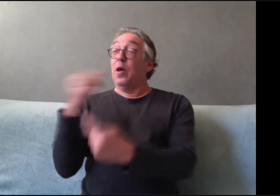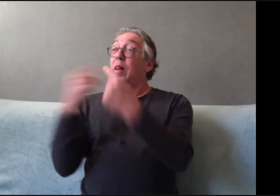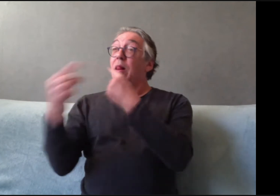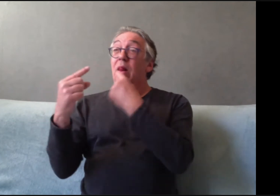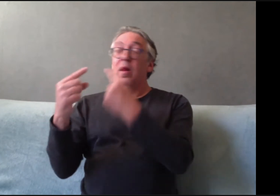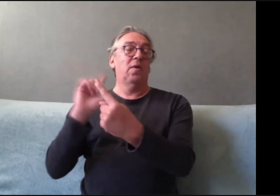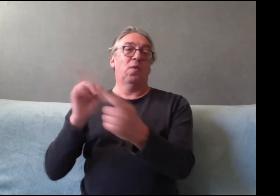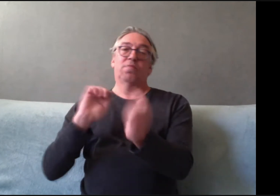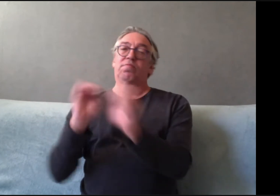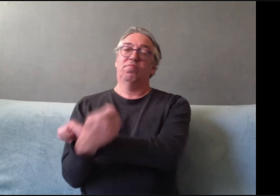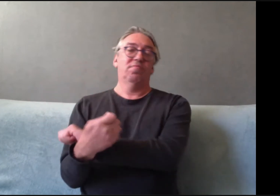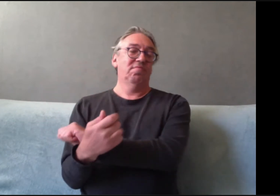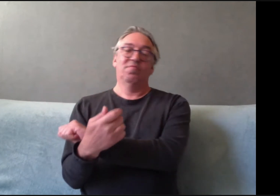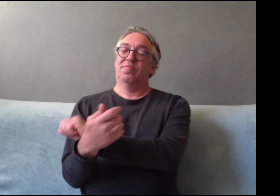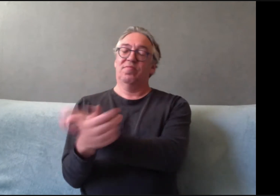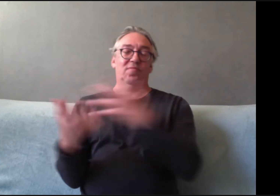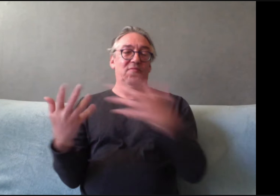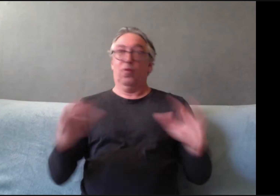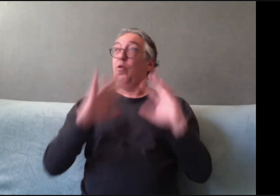that need to be considered.